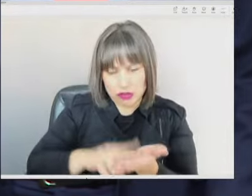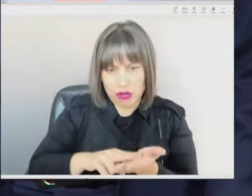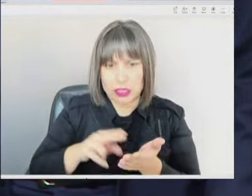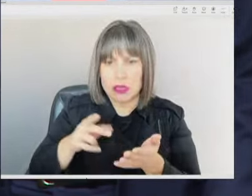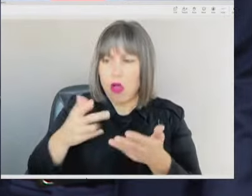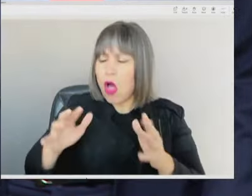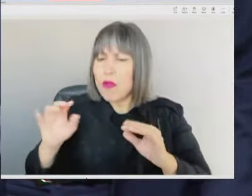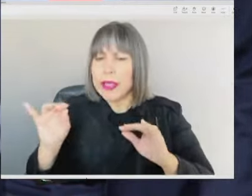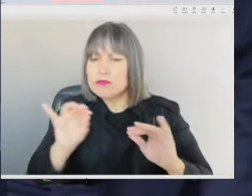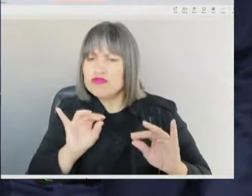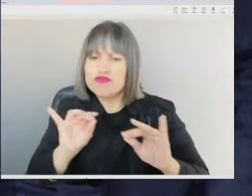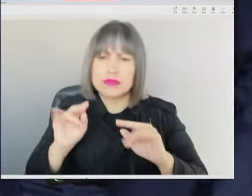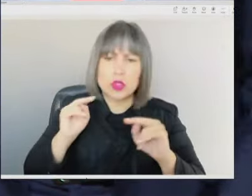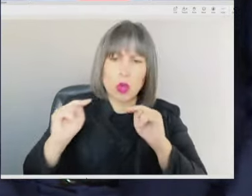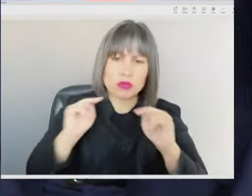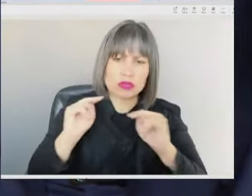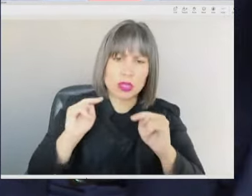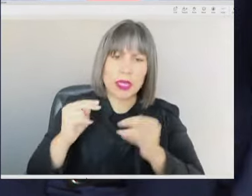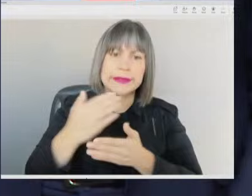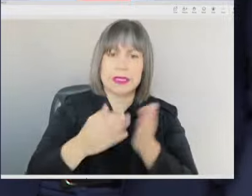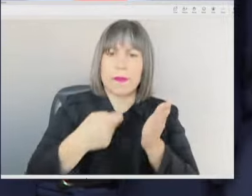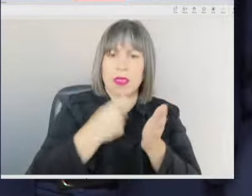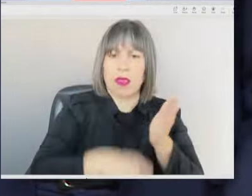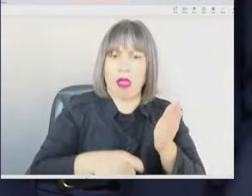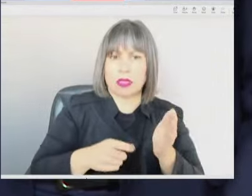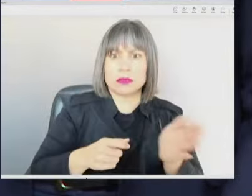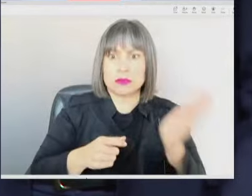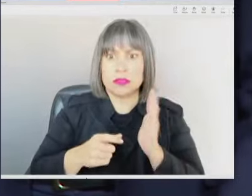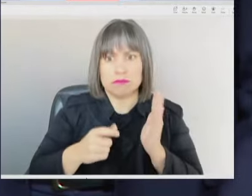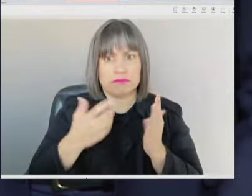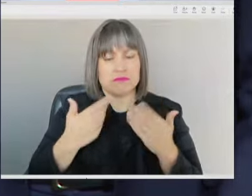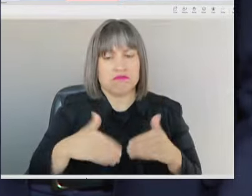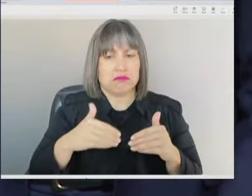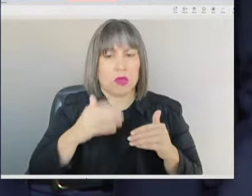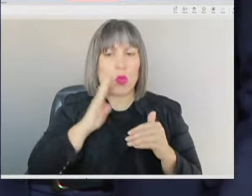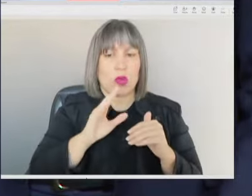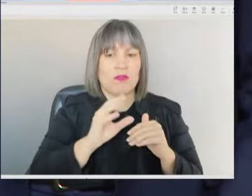right? And some of the costs would have definitely been higher. We came in and said hey,